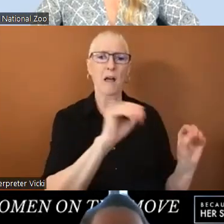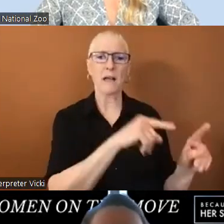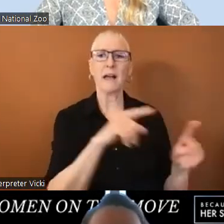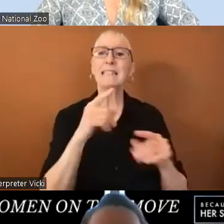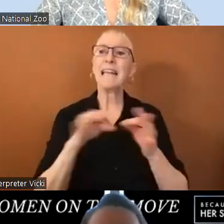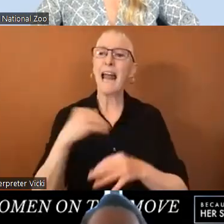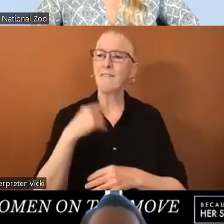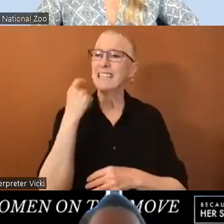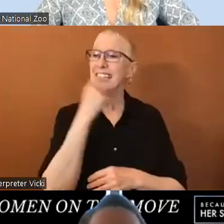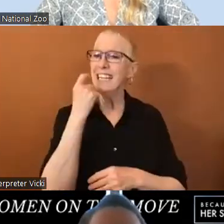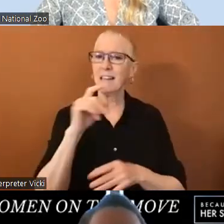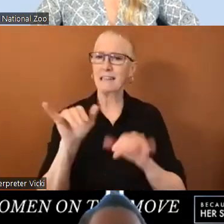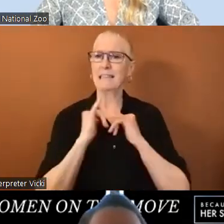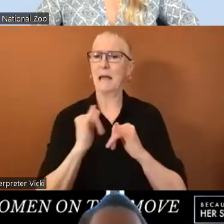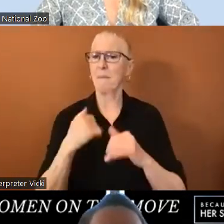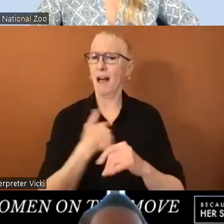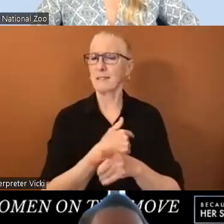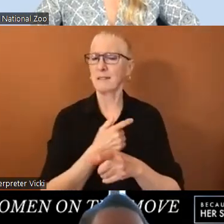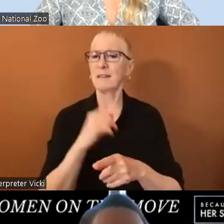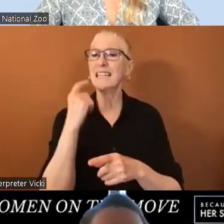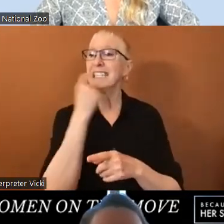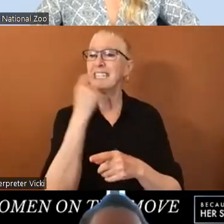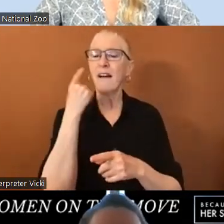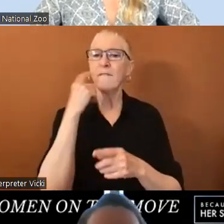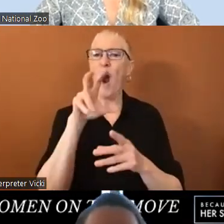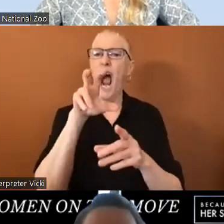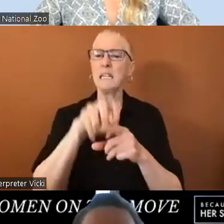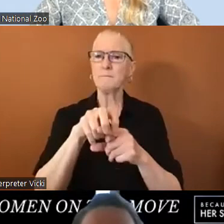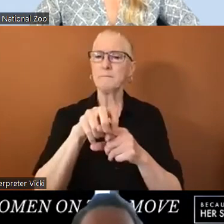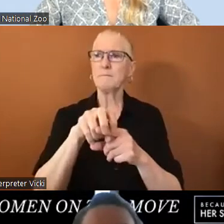like us and these teeth are used for grasping their prey and so holding on